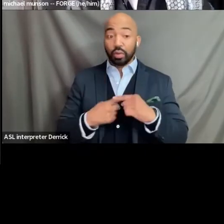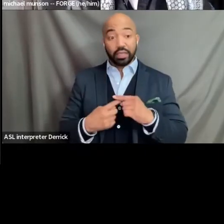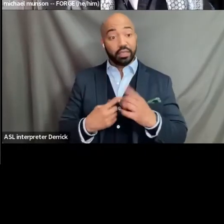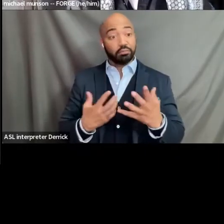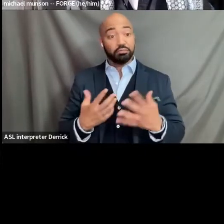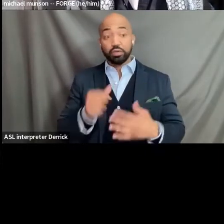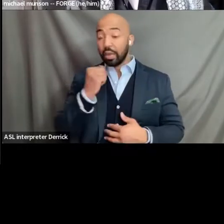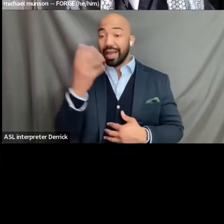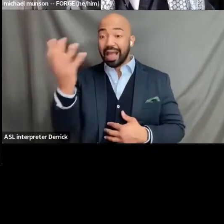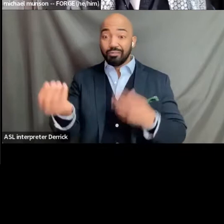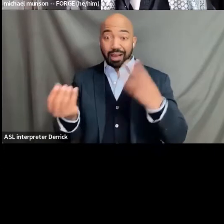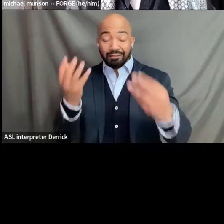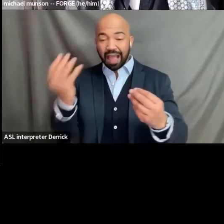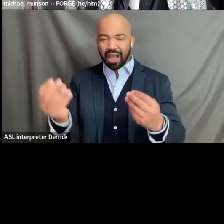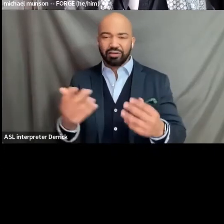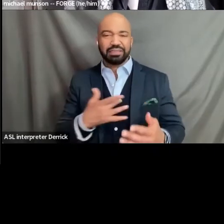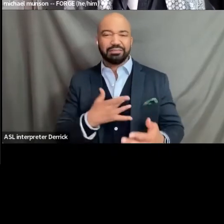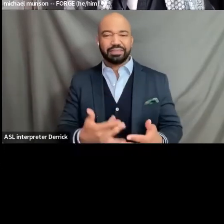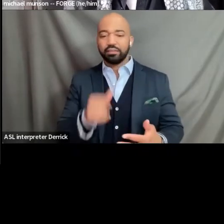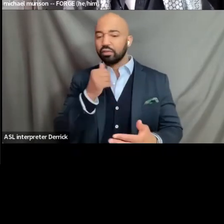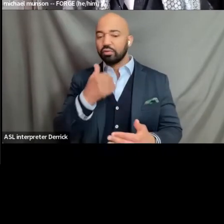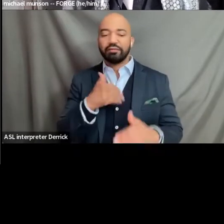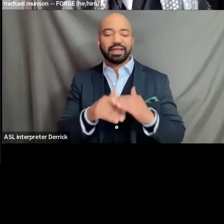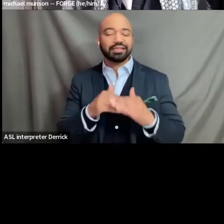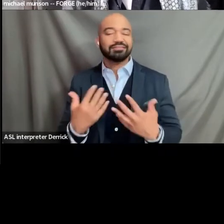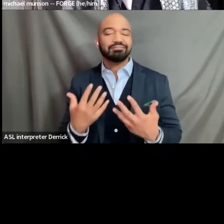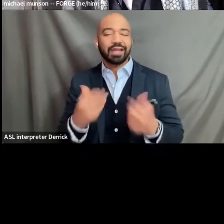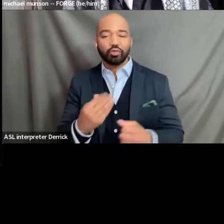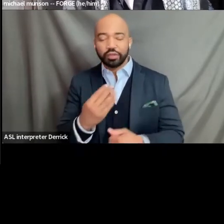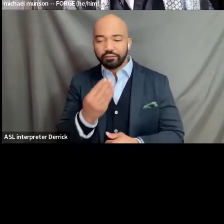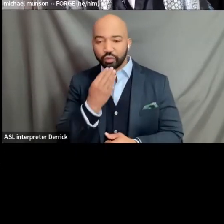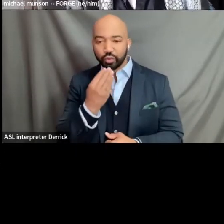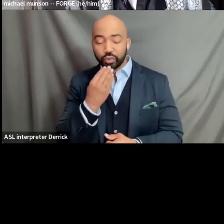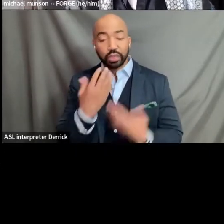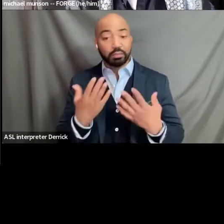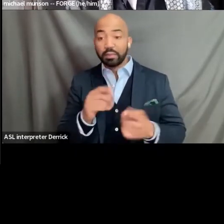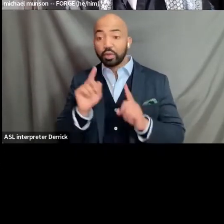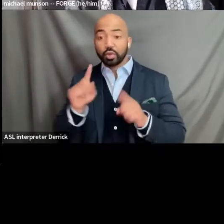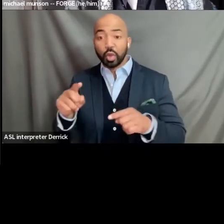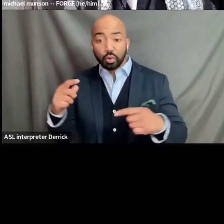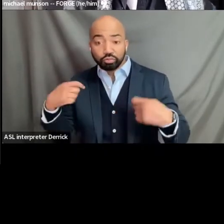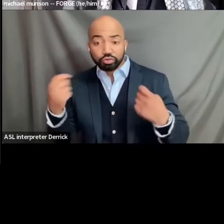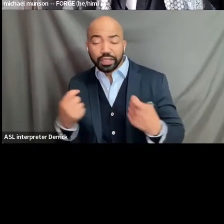They may not go out in public to go at gym or to go walking. So staying at home is going to affect